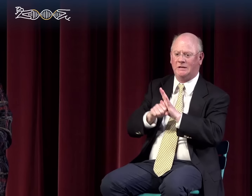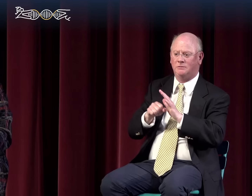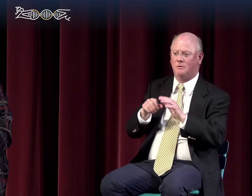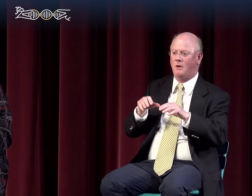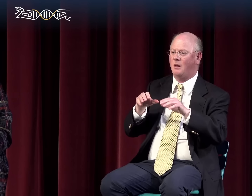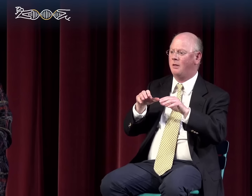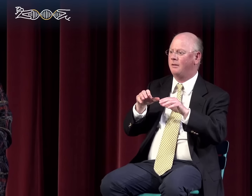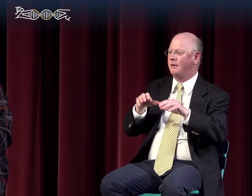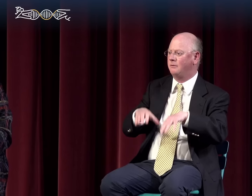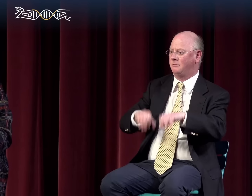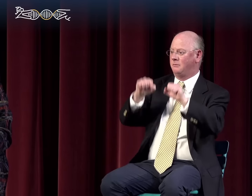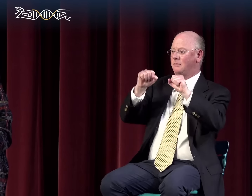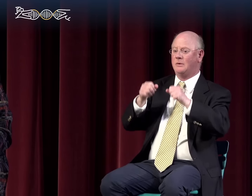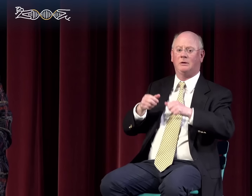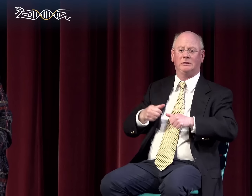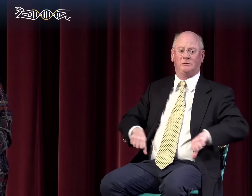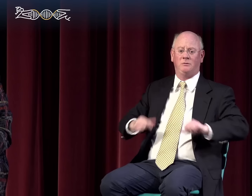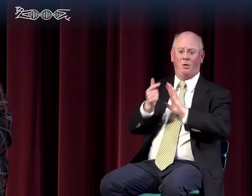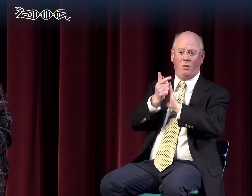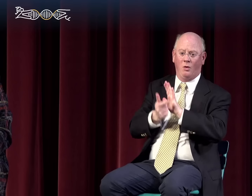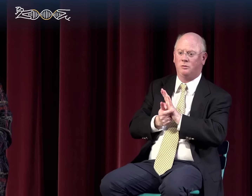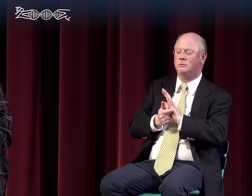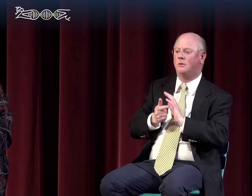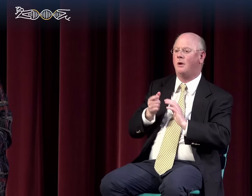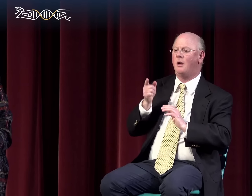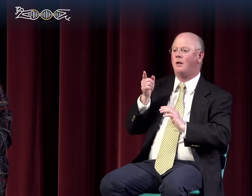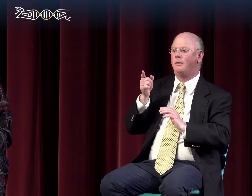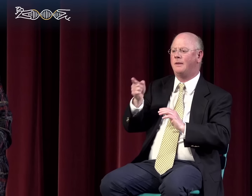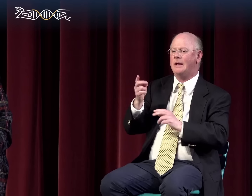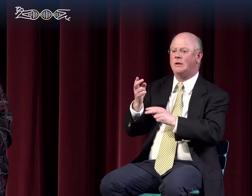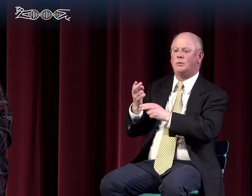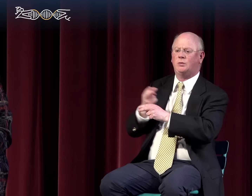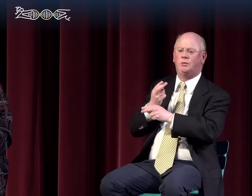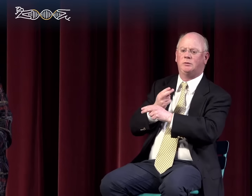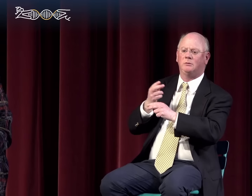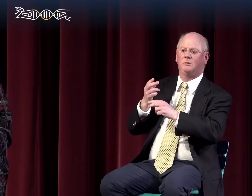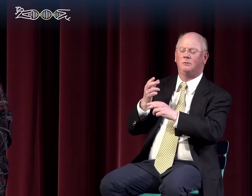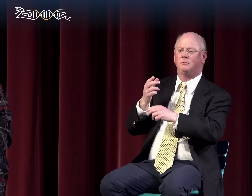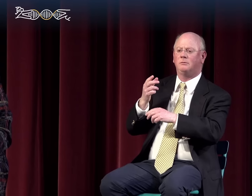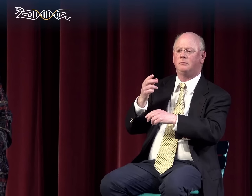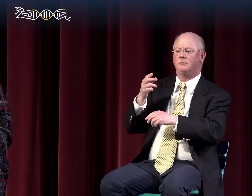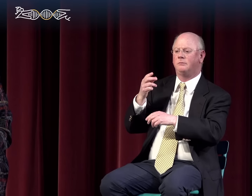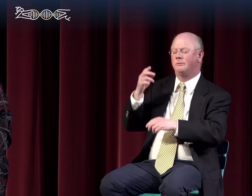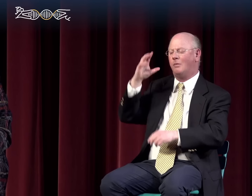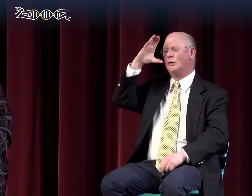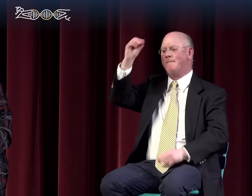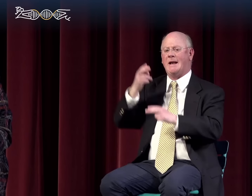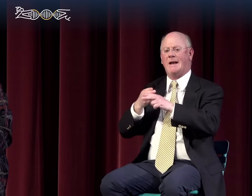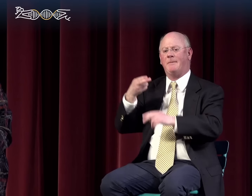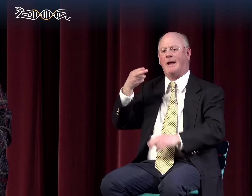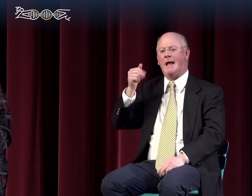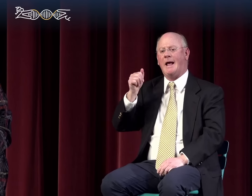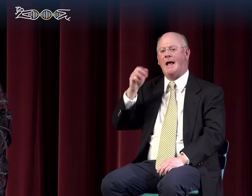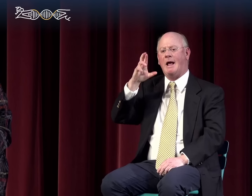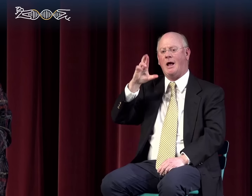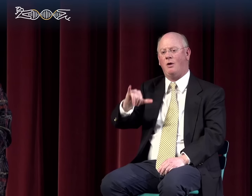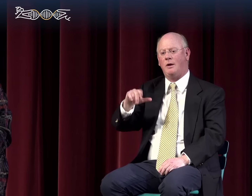Many states that adopted these sterilization laws used Harry Loflin's